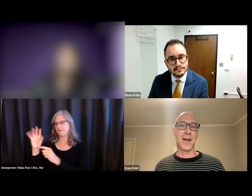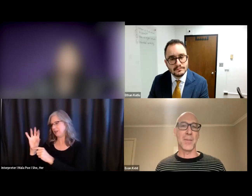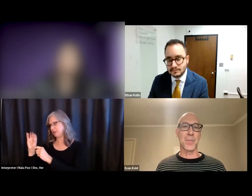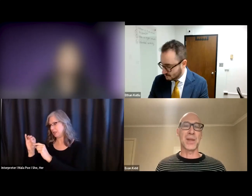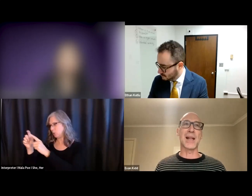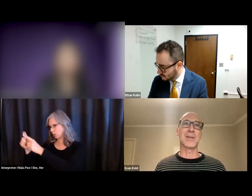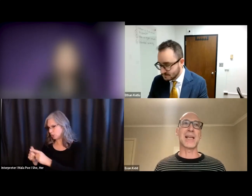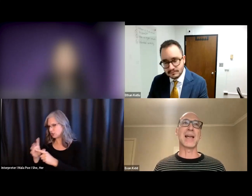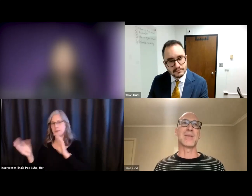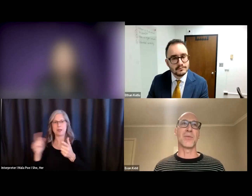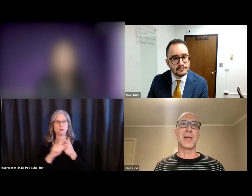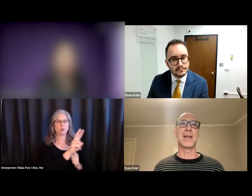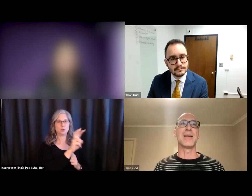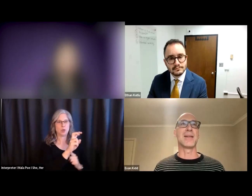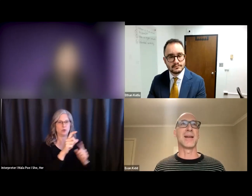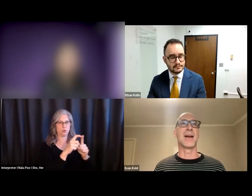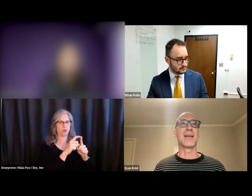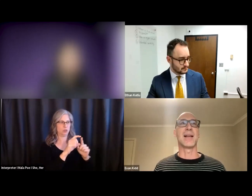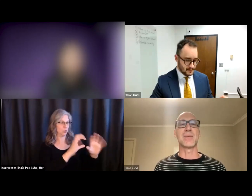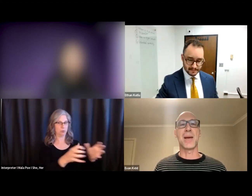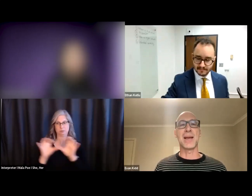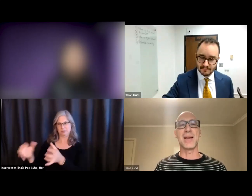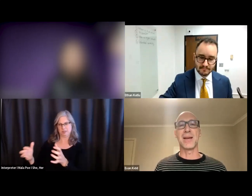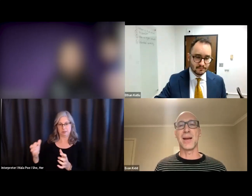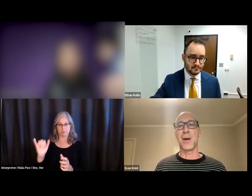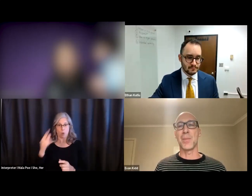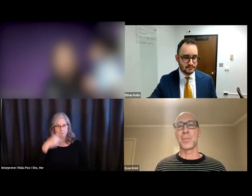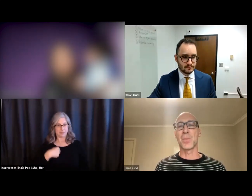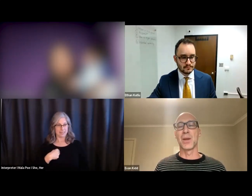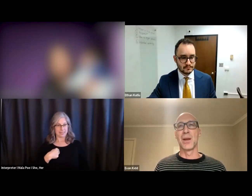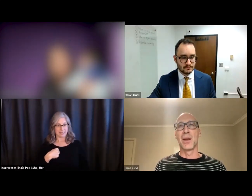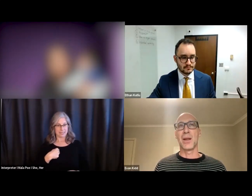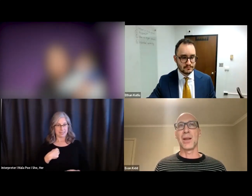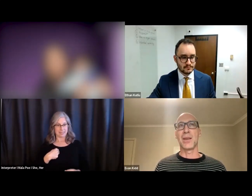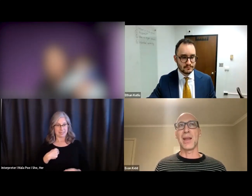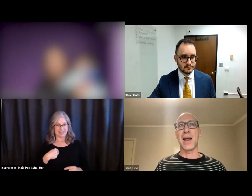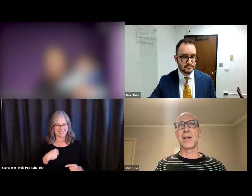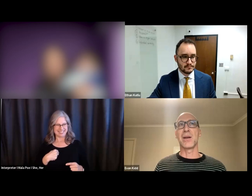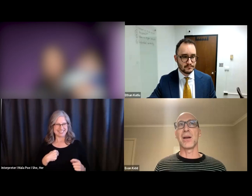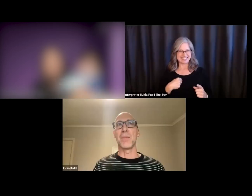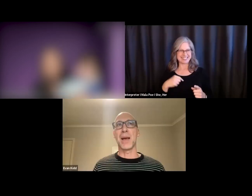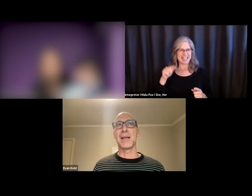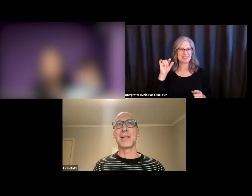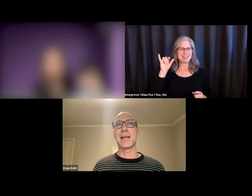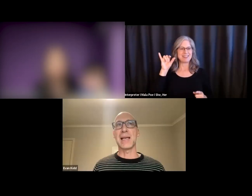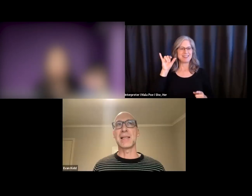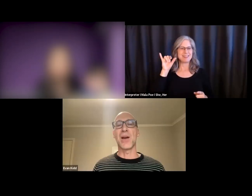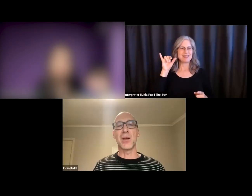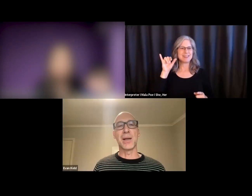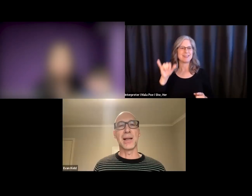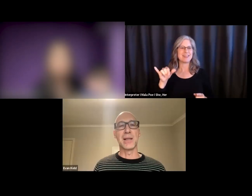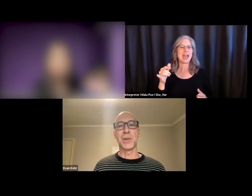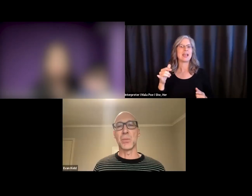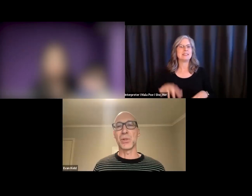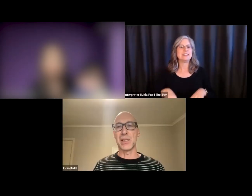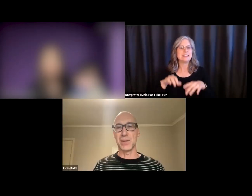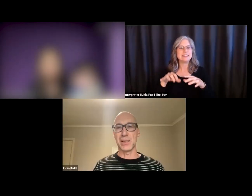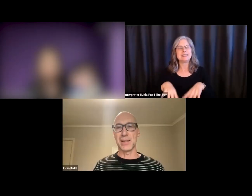That takes for me... I think that's making that takes development a little bit more seriously.